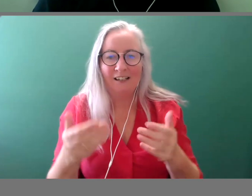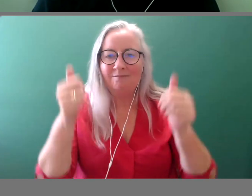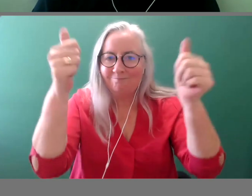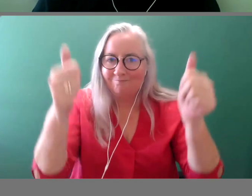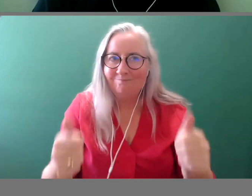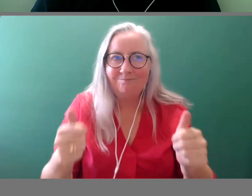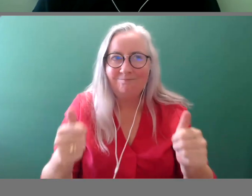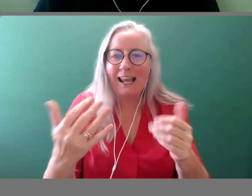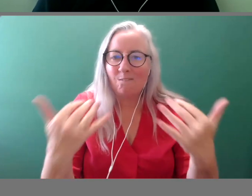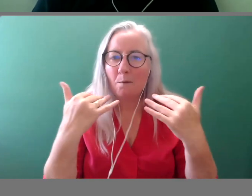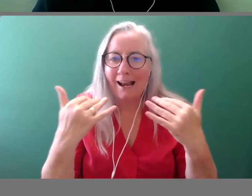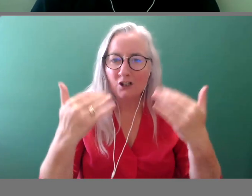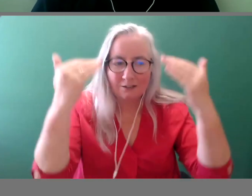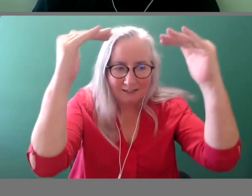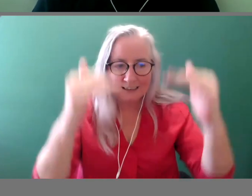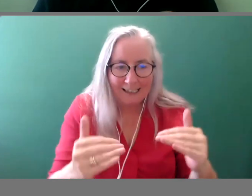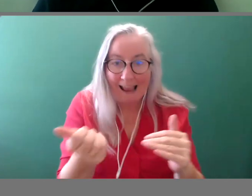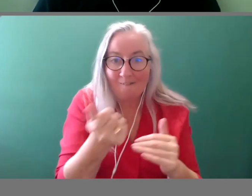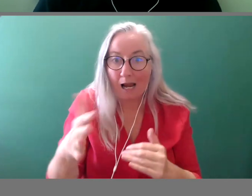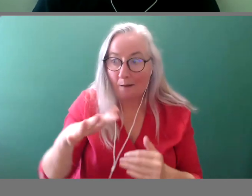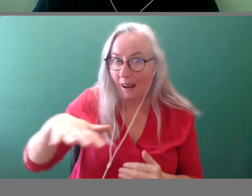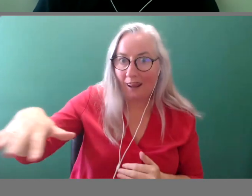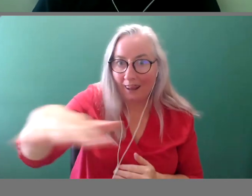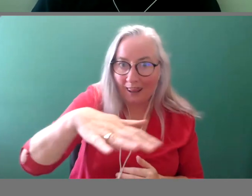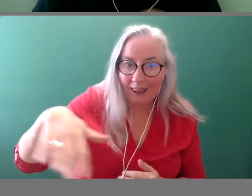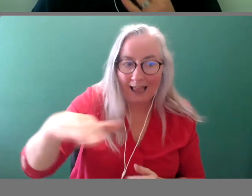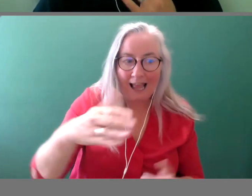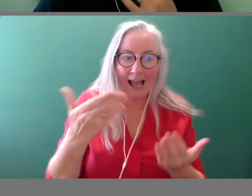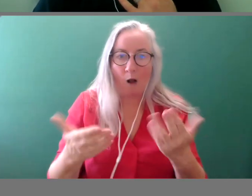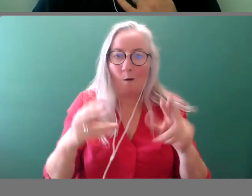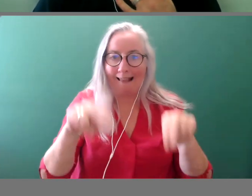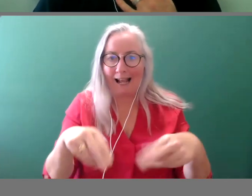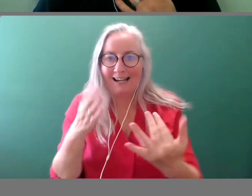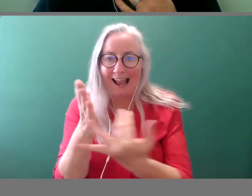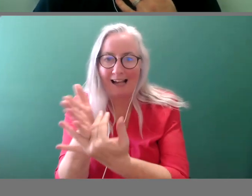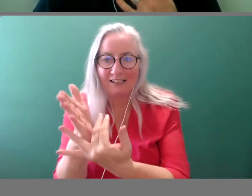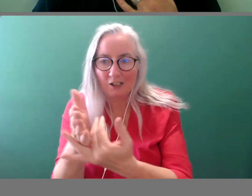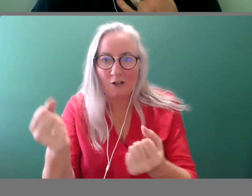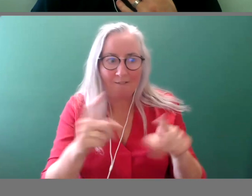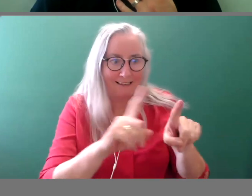information available on the site and how that should be accessible to a range of users,